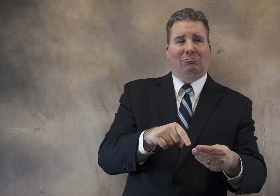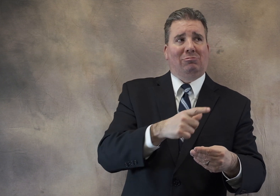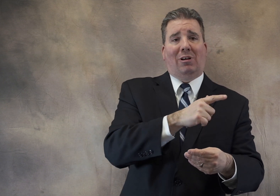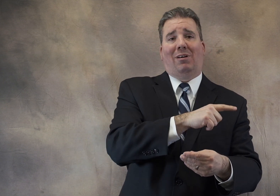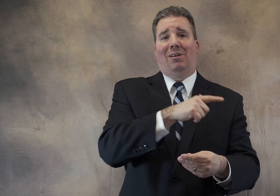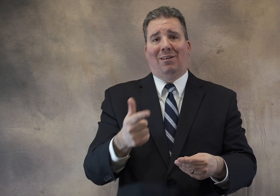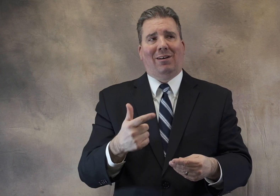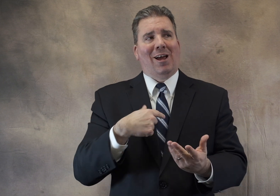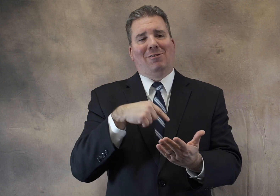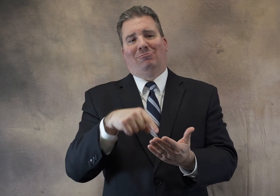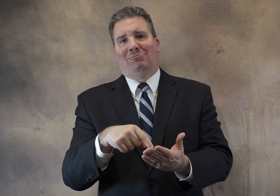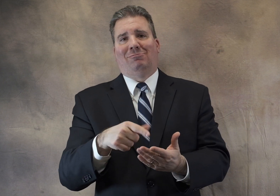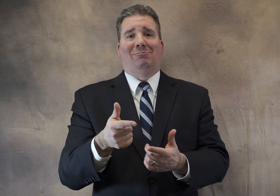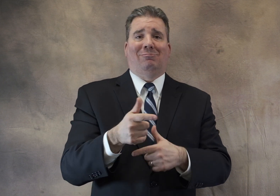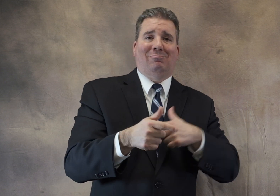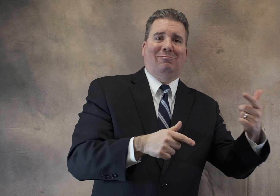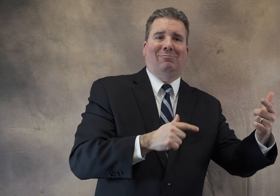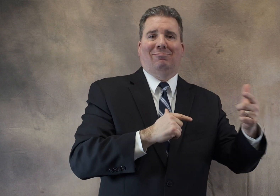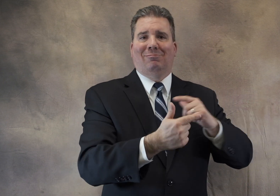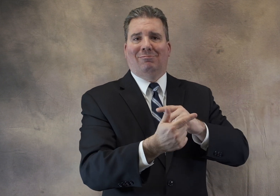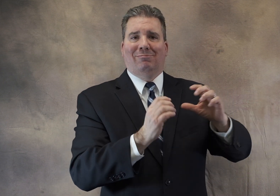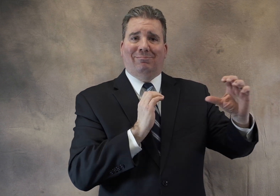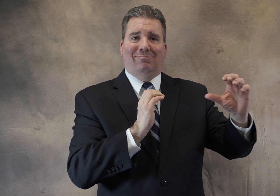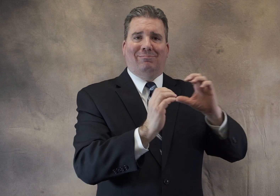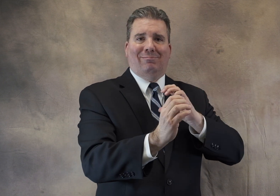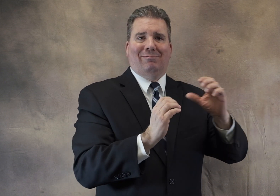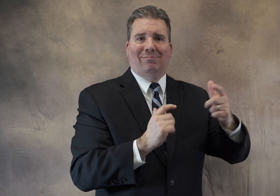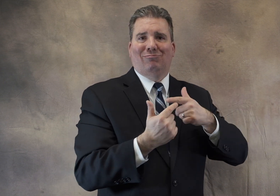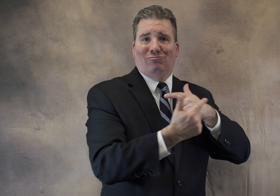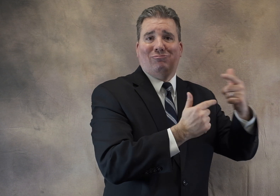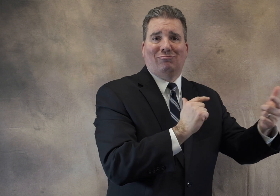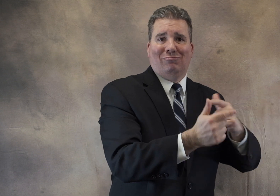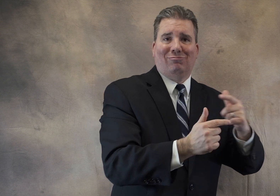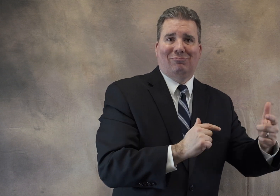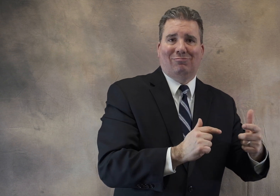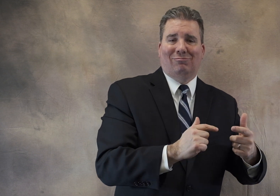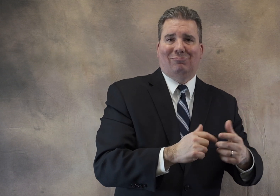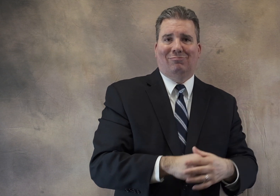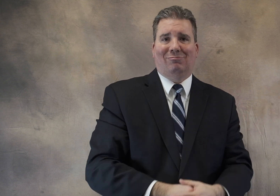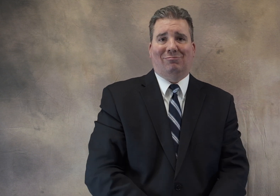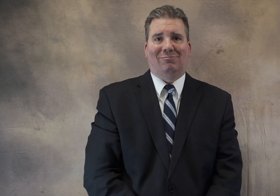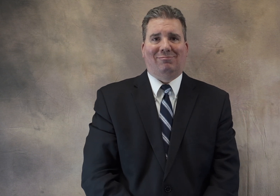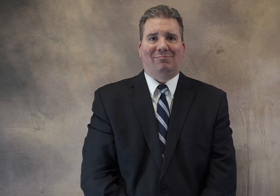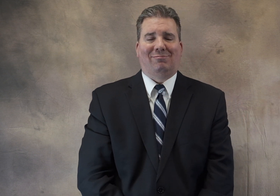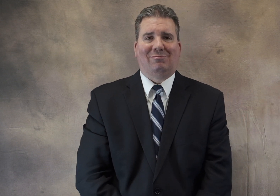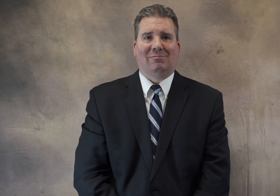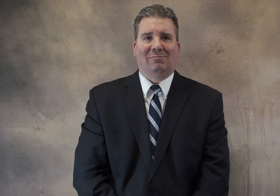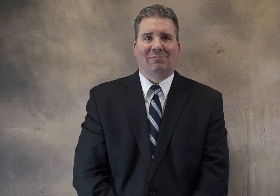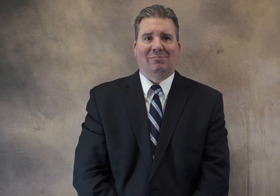You can then communicate with the officer by pointing at various icons to discuss